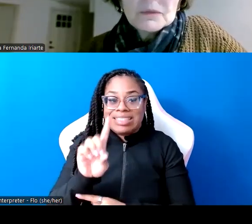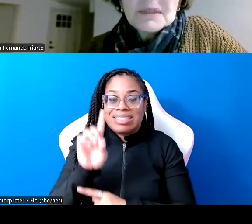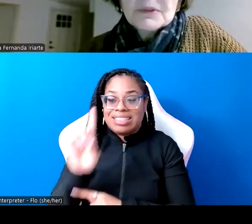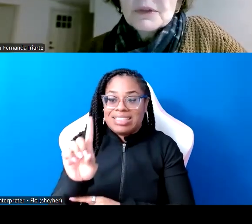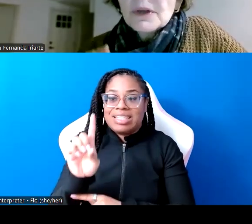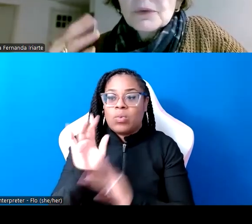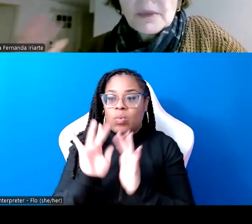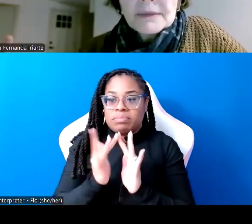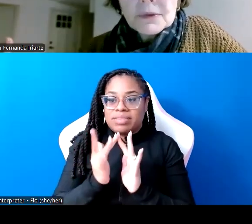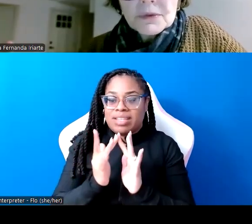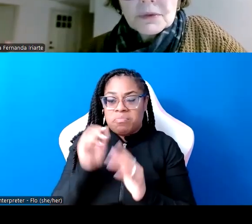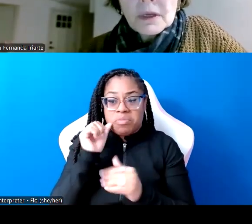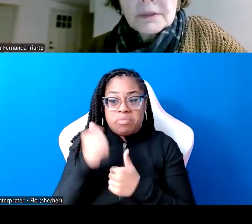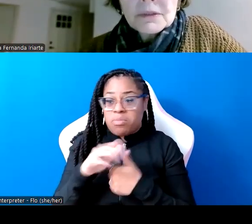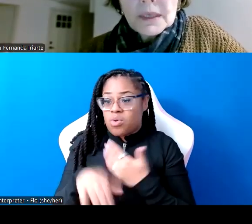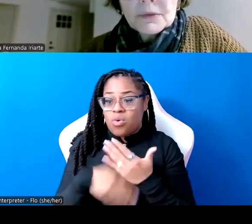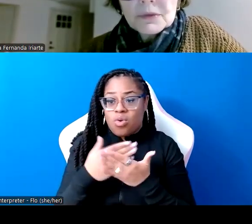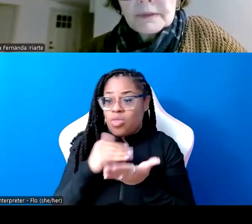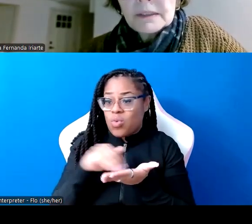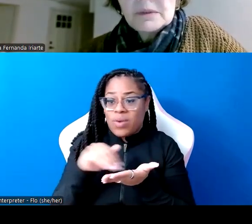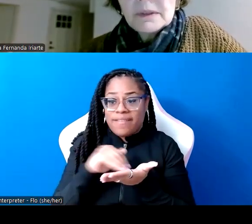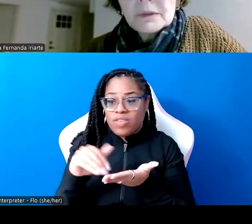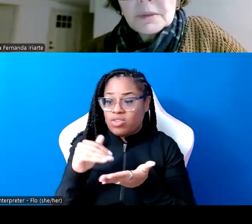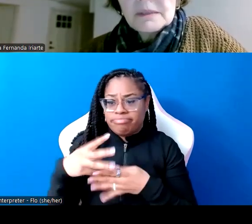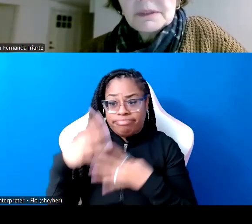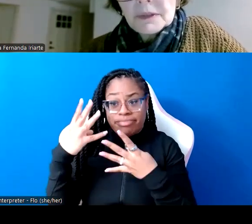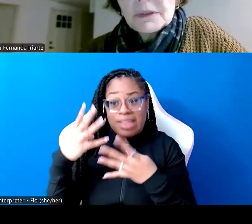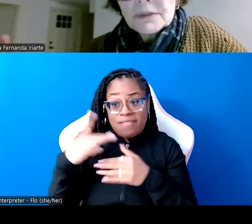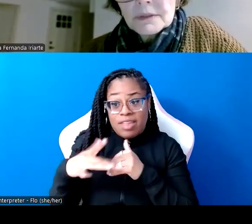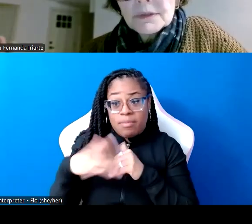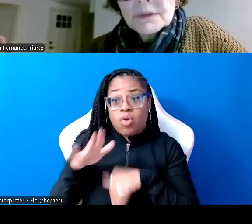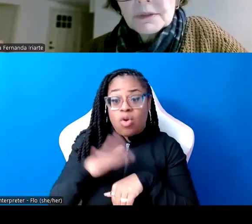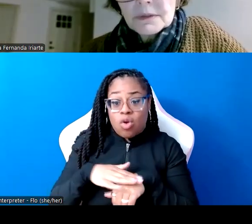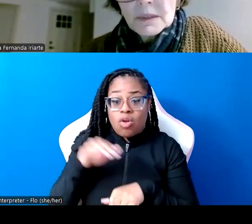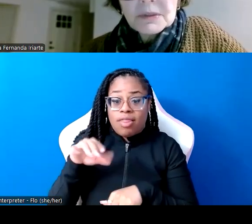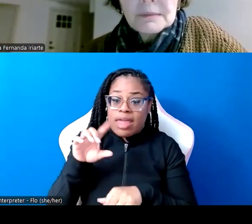Remember that all the waivers, all these waivers are available on the Department of Health Care Services website.